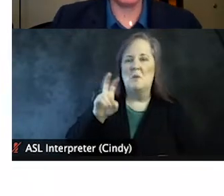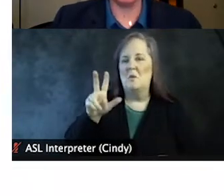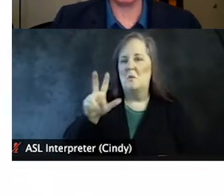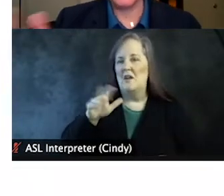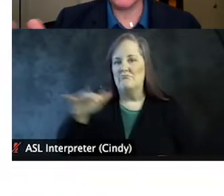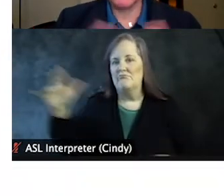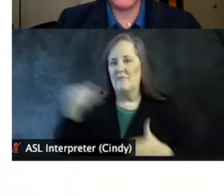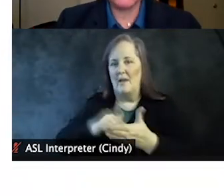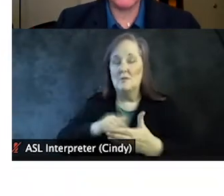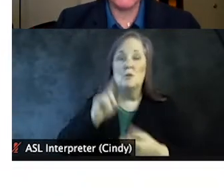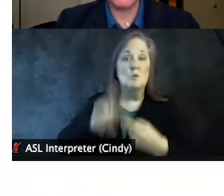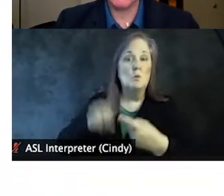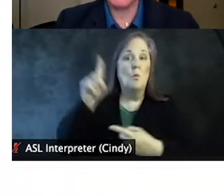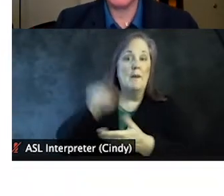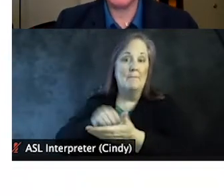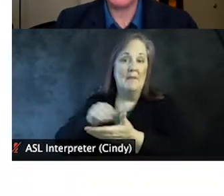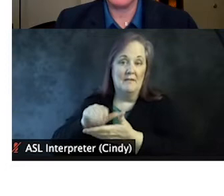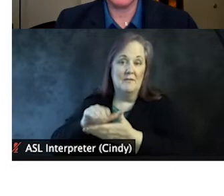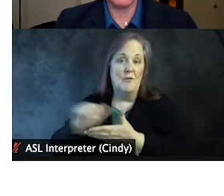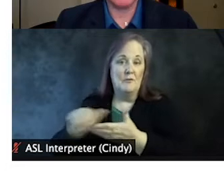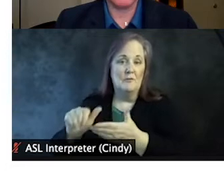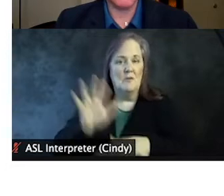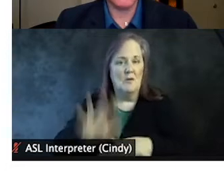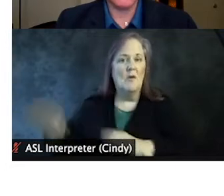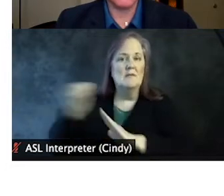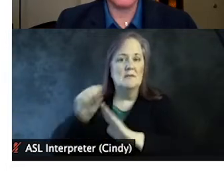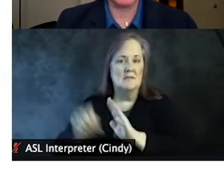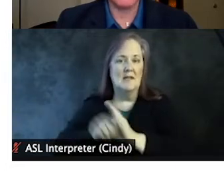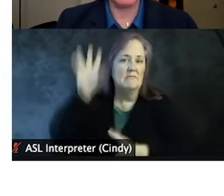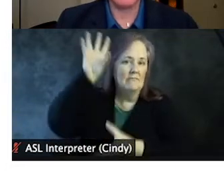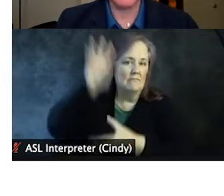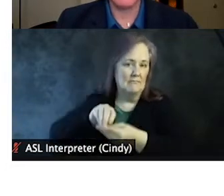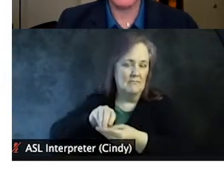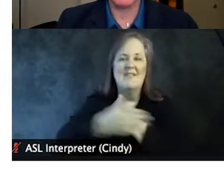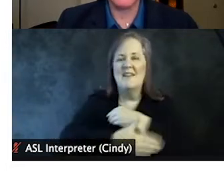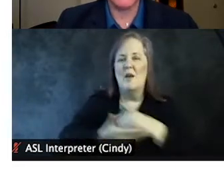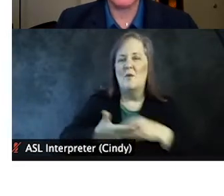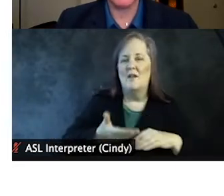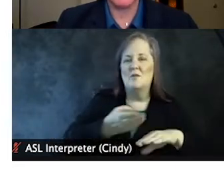So the legislature put this one on the ballot. It's Kevin Mullen, a democratic member, who was responsible.